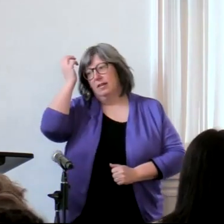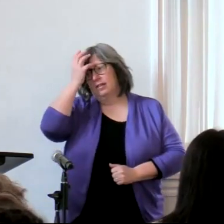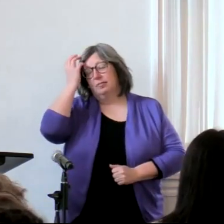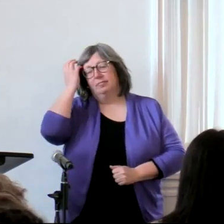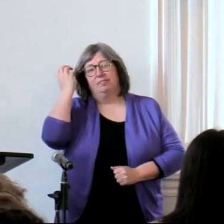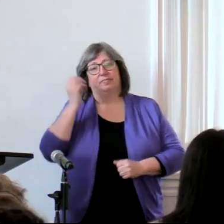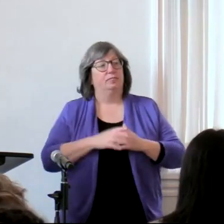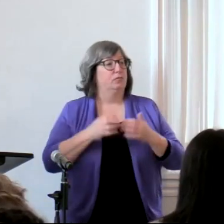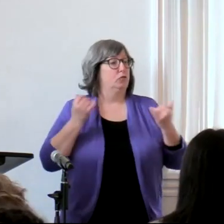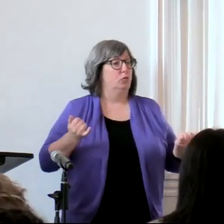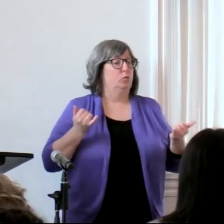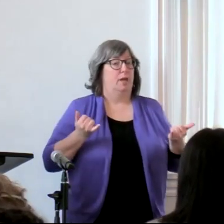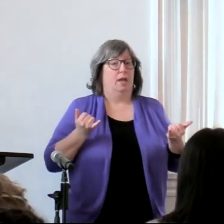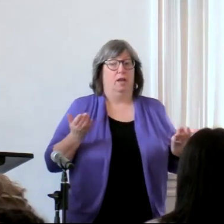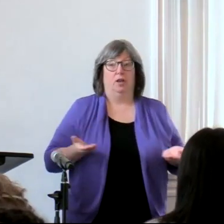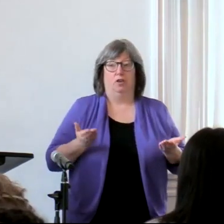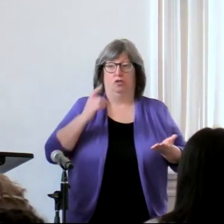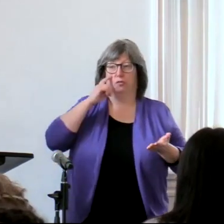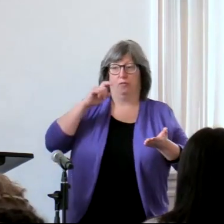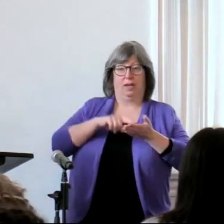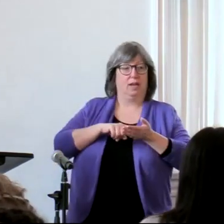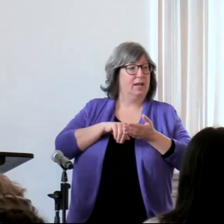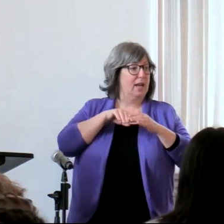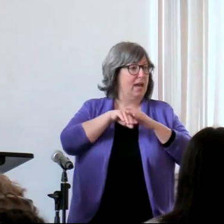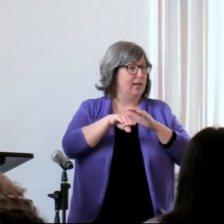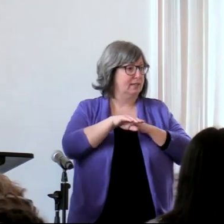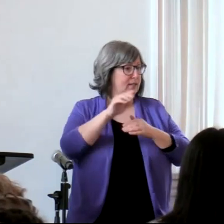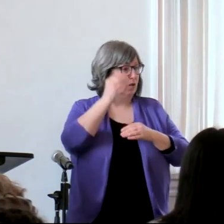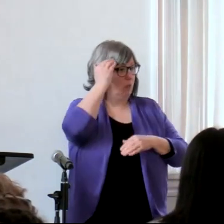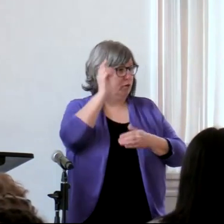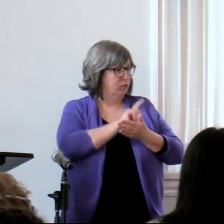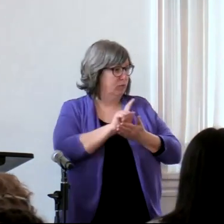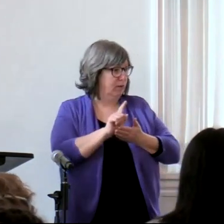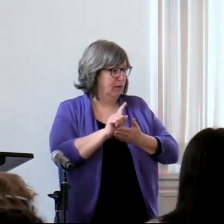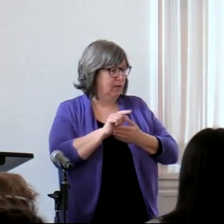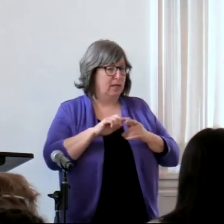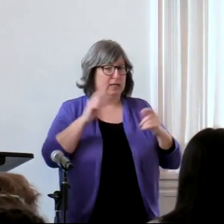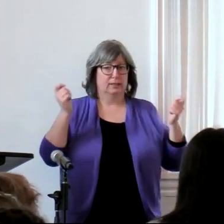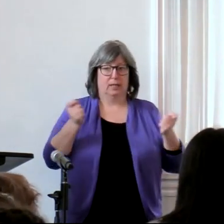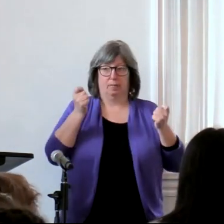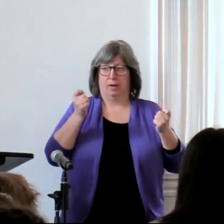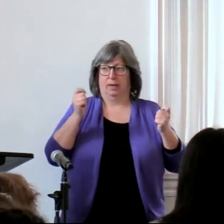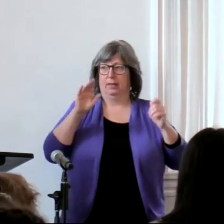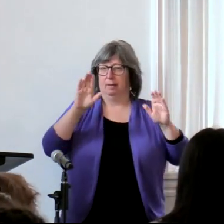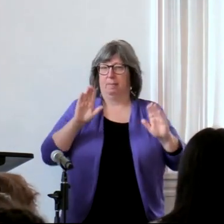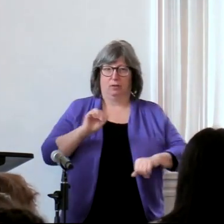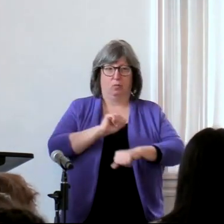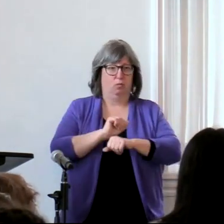Today we are gathered here to recognize Access Awareness Week and celebrate the amazing work that has been done